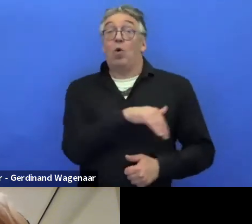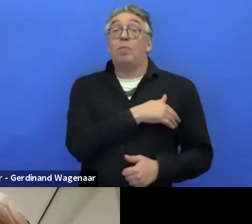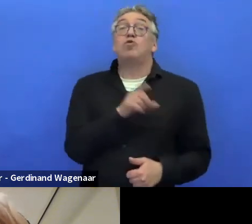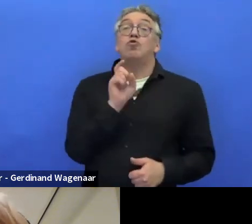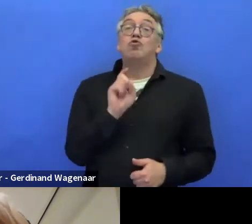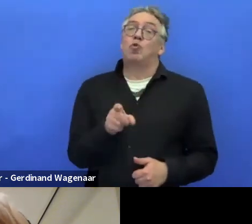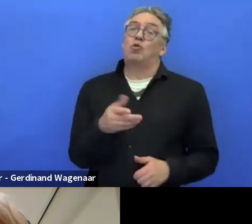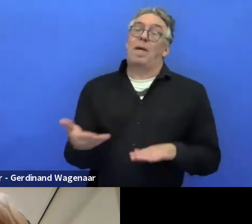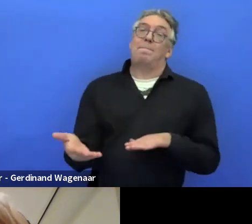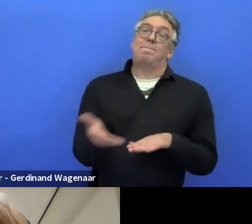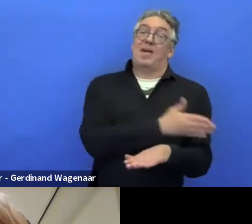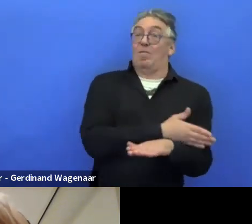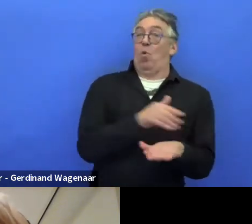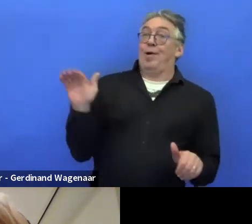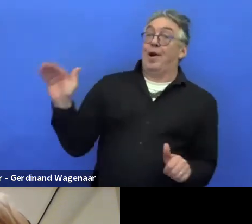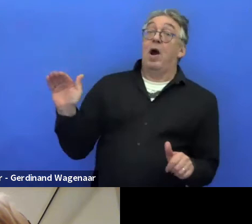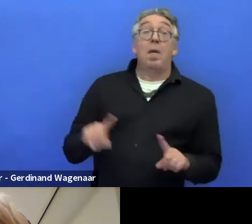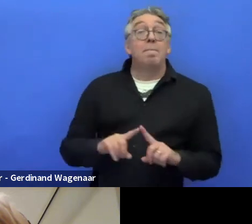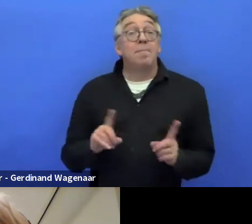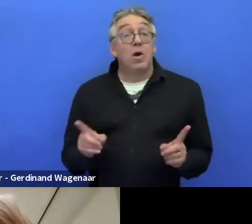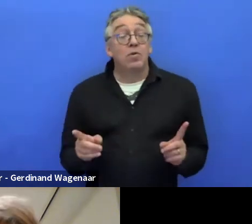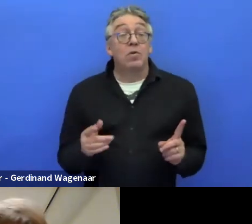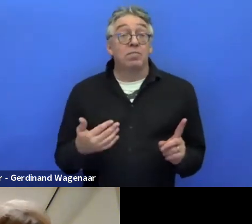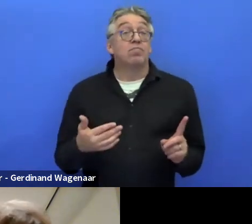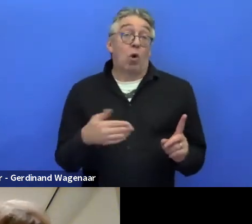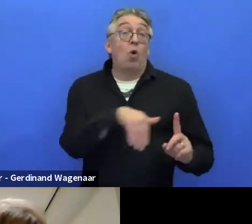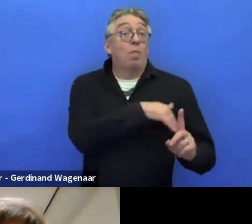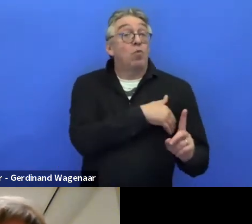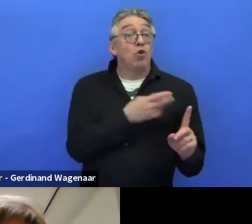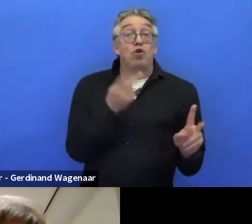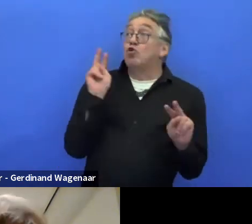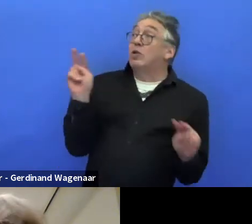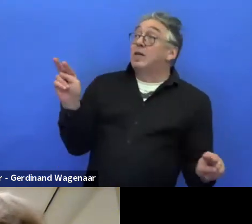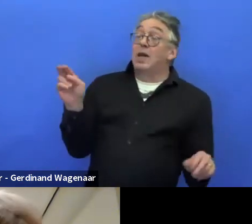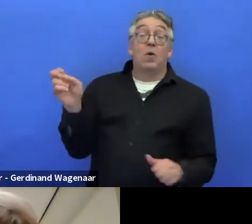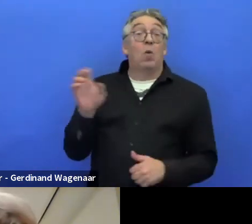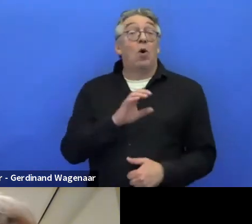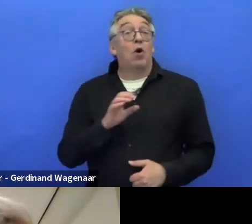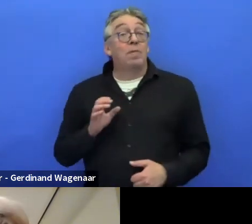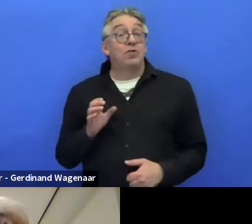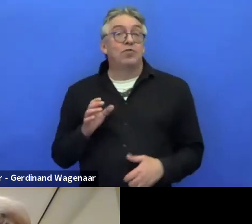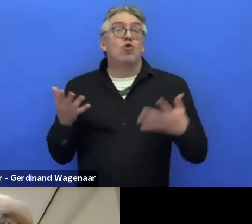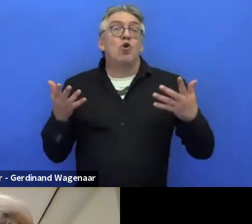However, the Ombudsman found the Commission has taken action and therefore there was no maladministration.